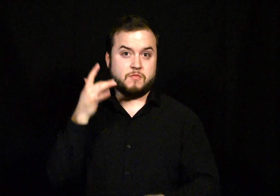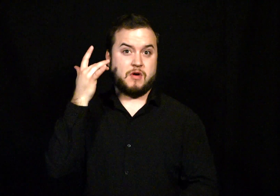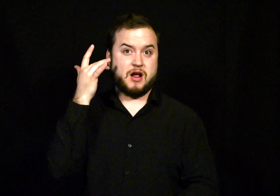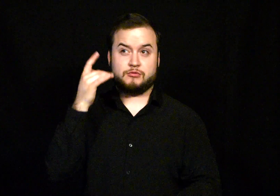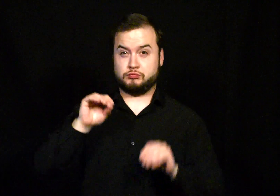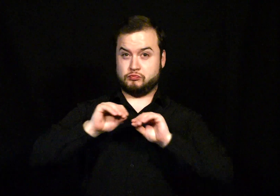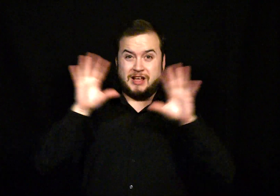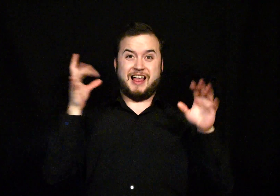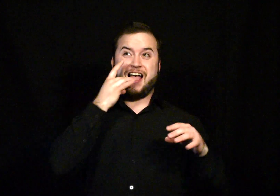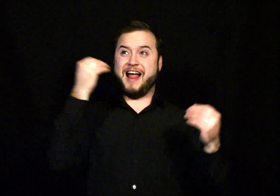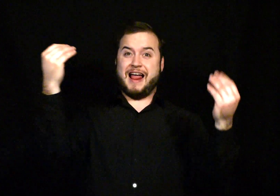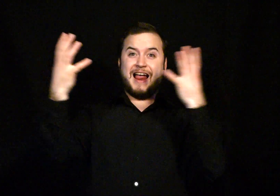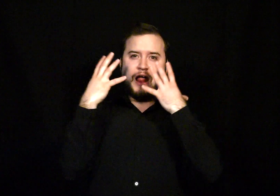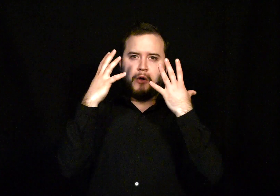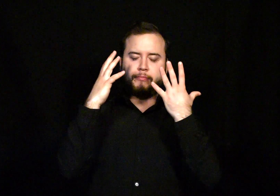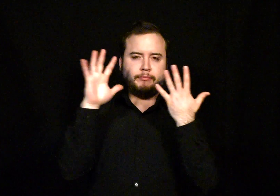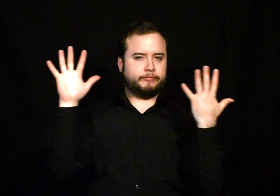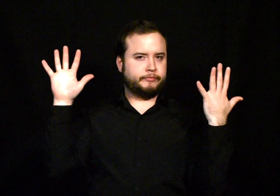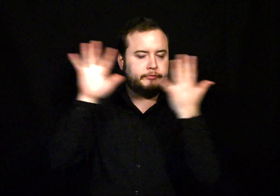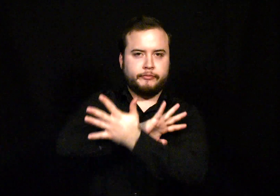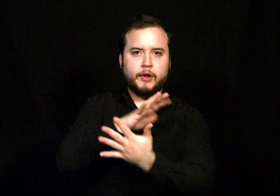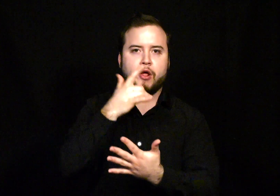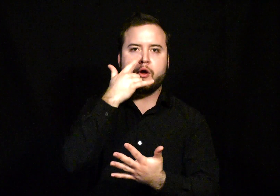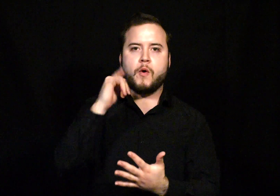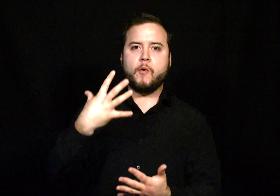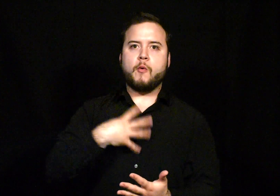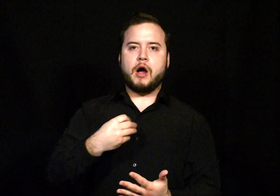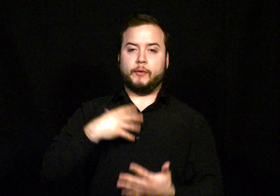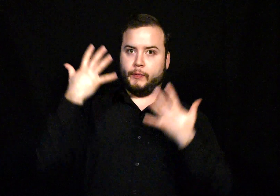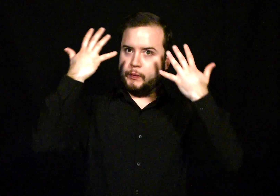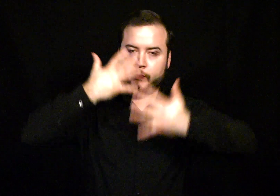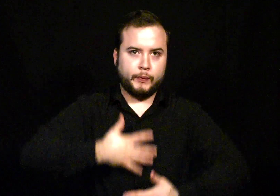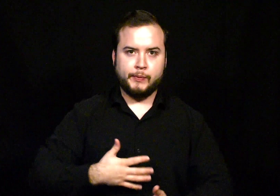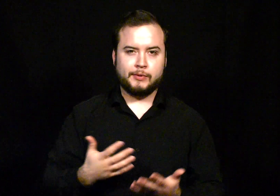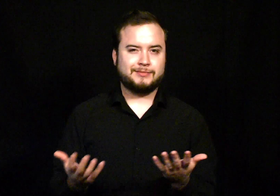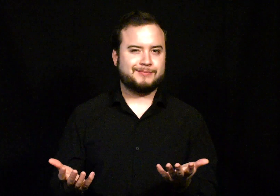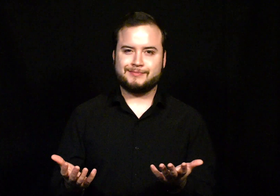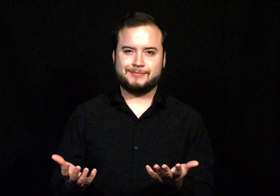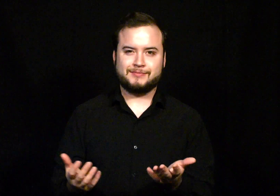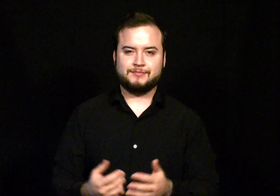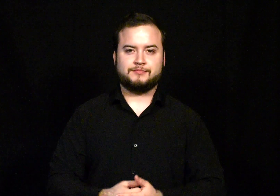Bright lights will wash you out and make you appear like a white shadow on screen.